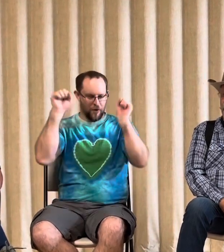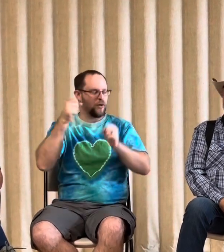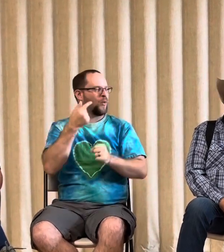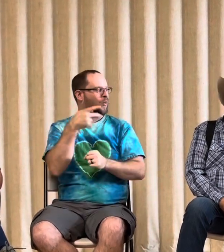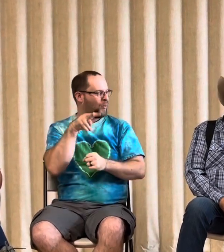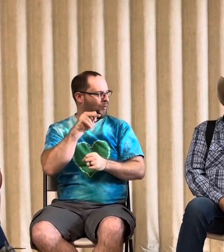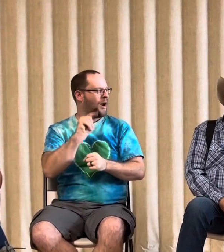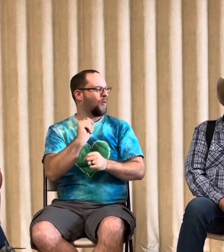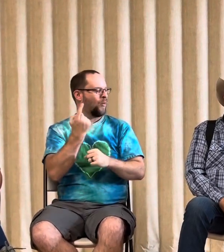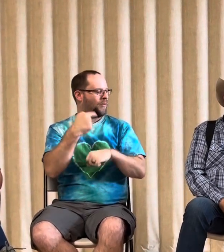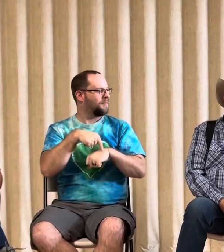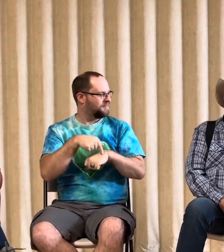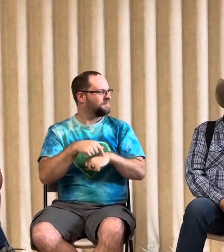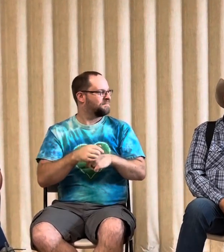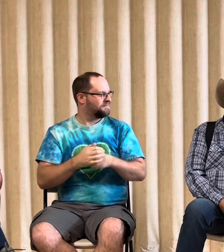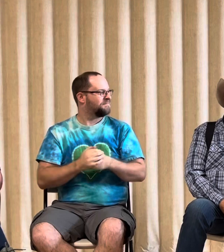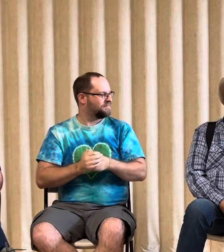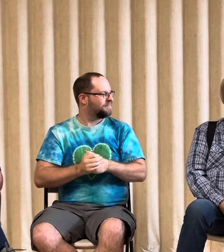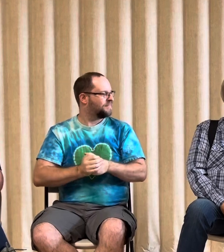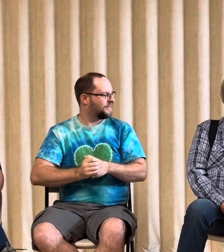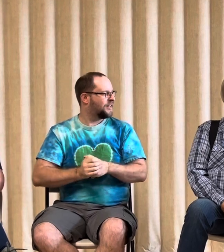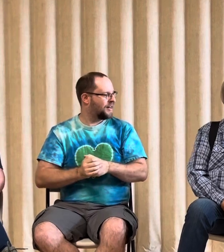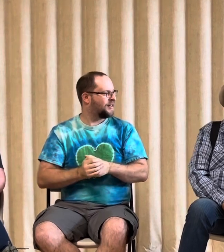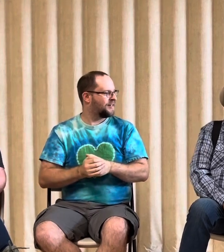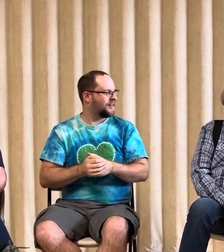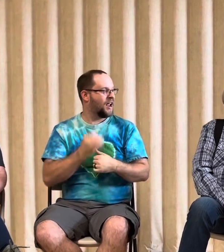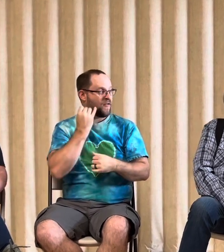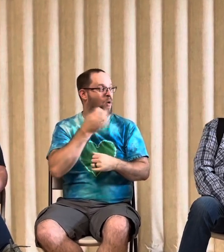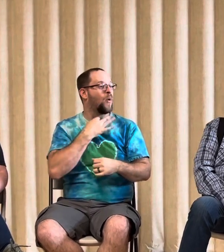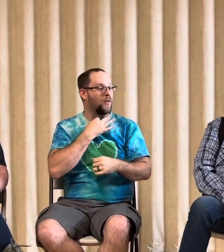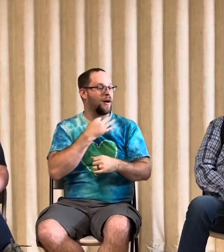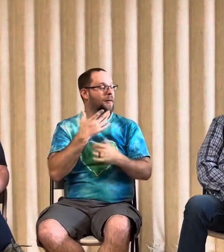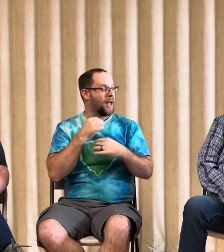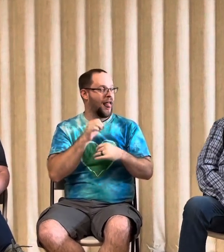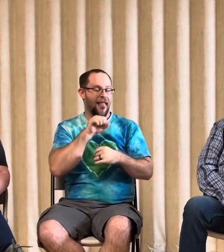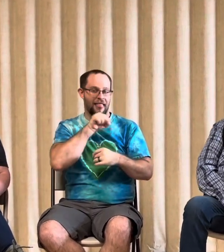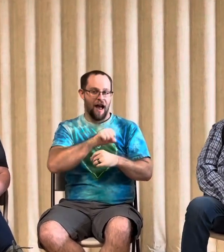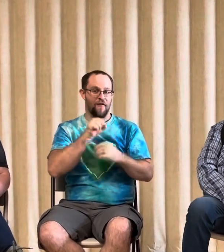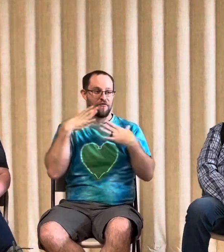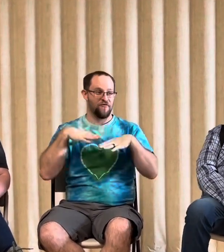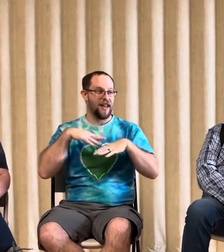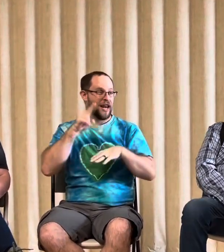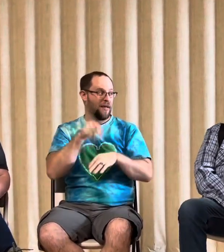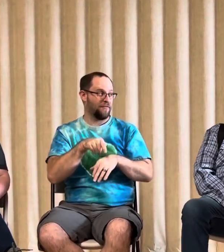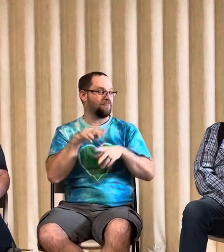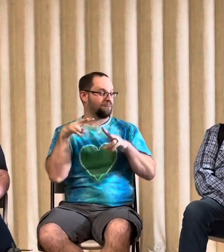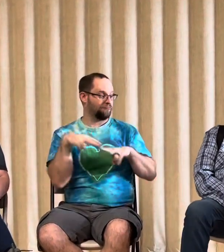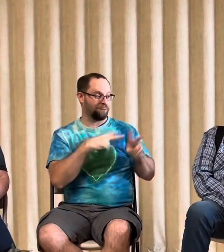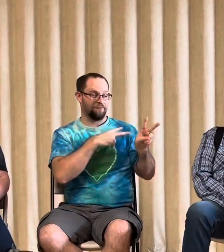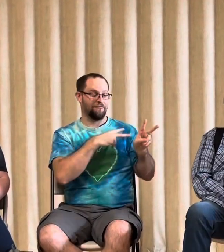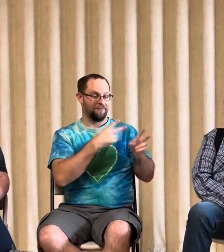And, uh, people like that. CALI: If you're wondering where I get my love of dressing up from, just look at him.